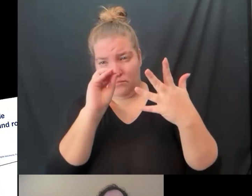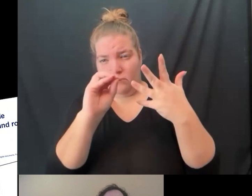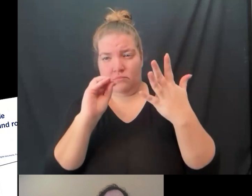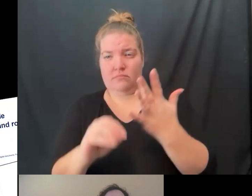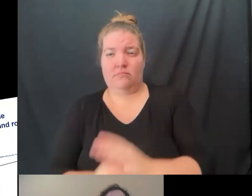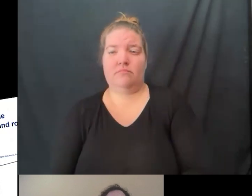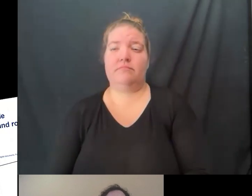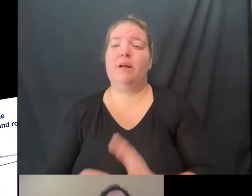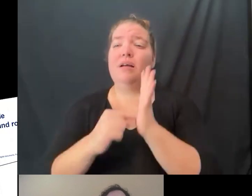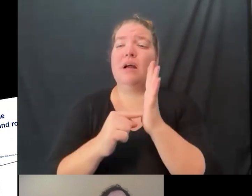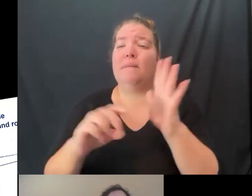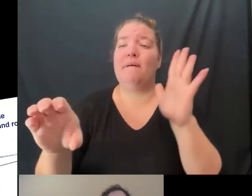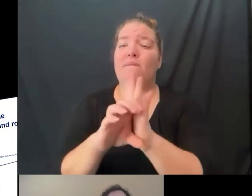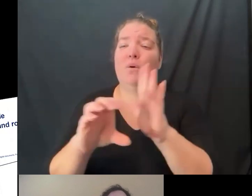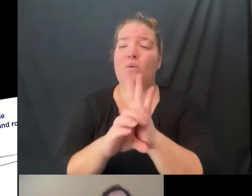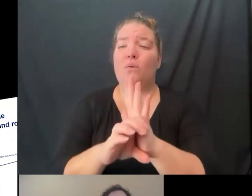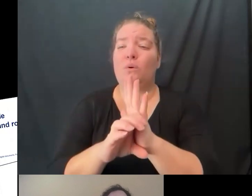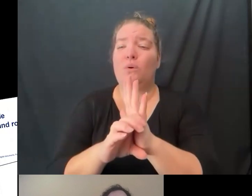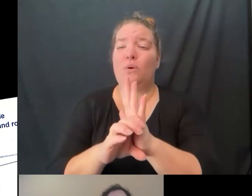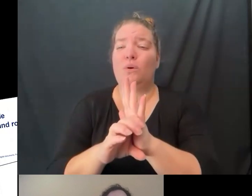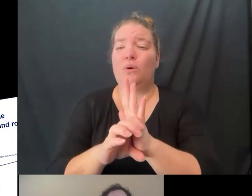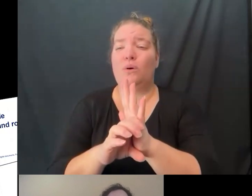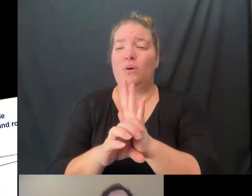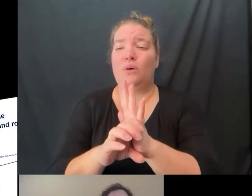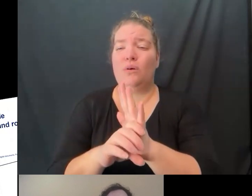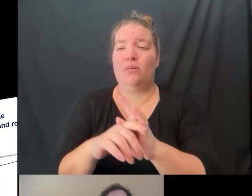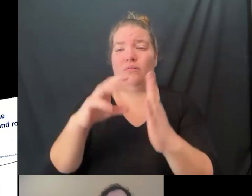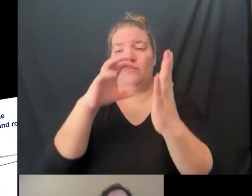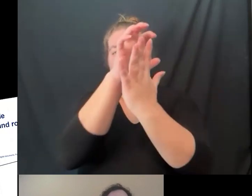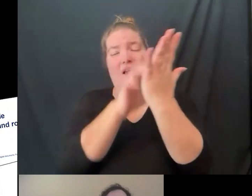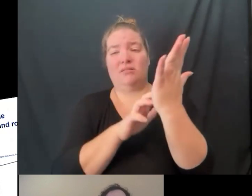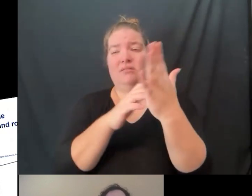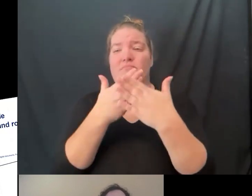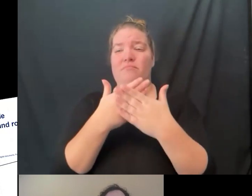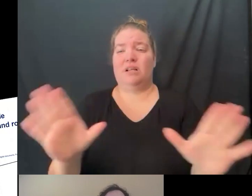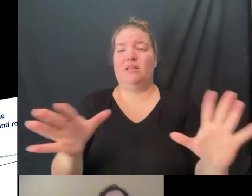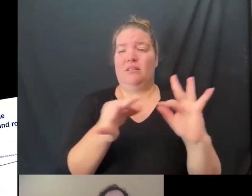So, for example, if there's no alternative text on your photos until the last minute, well, that